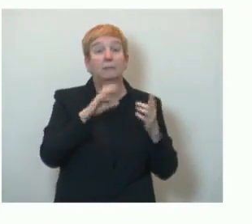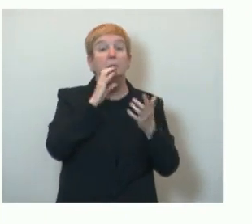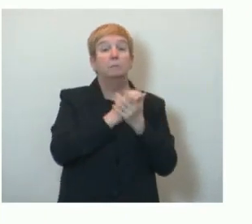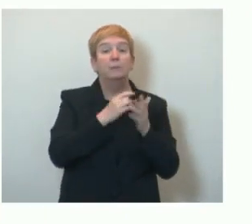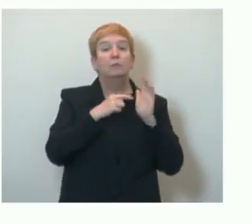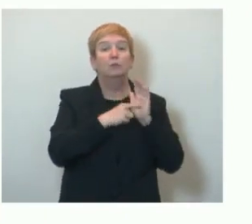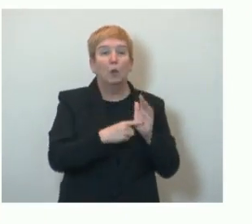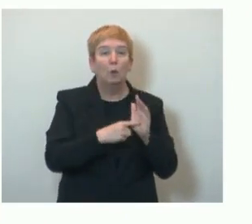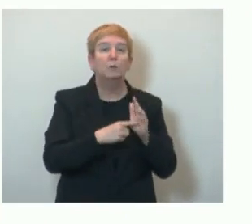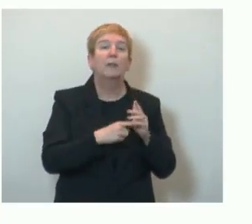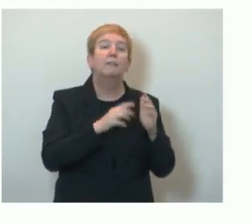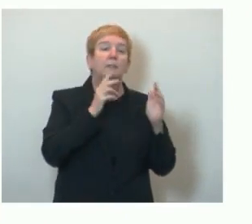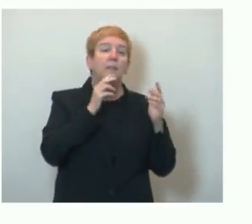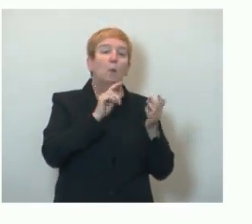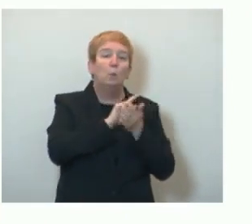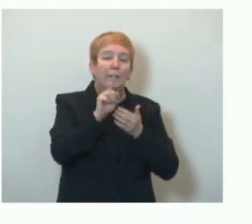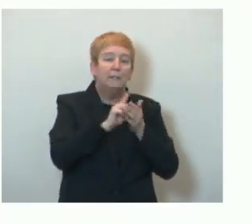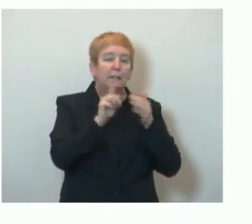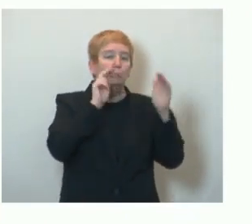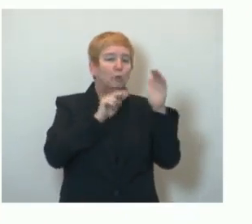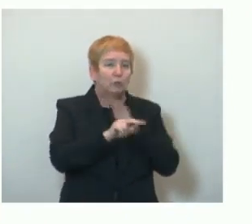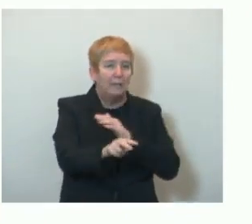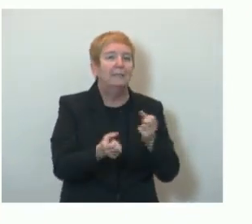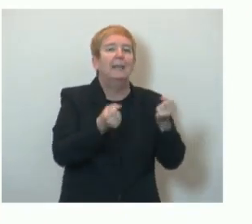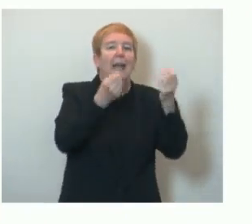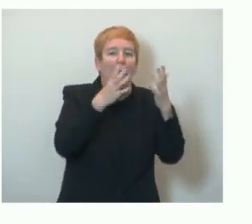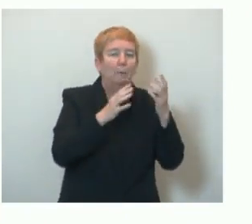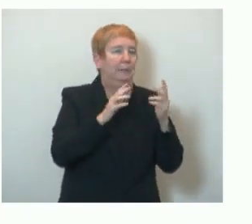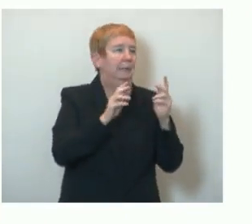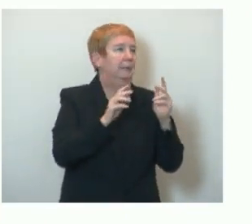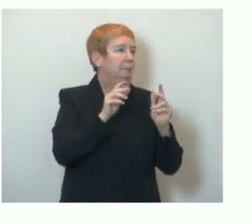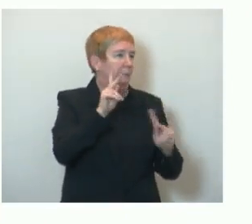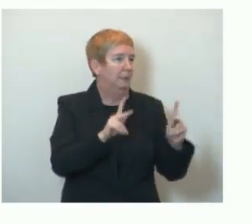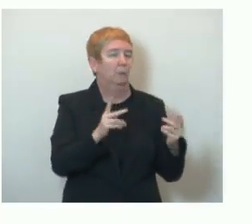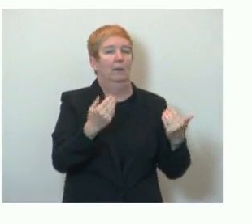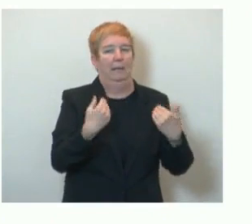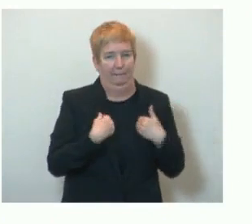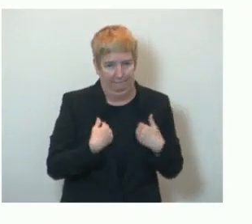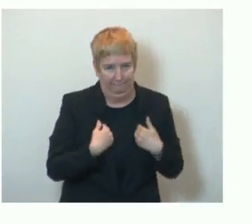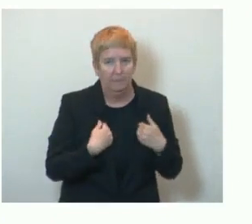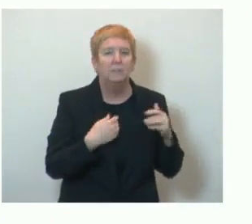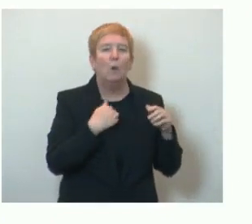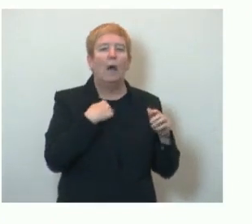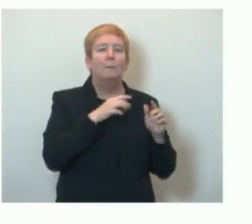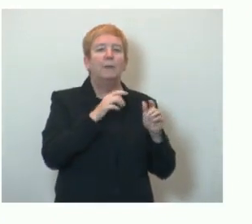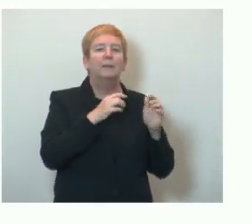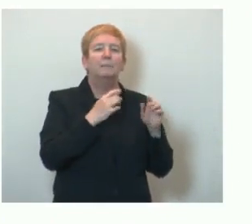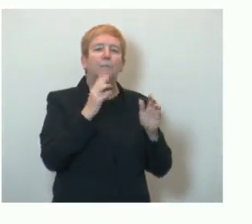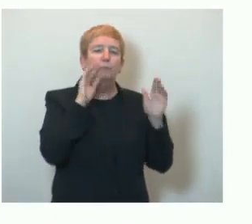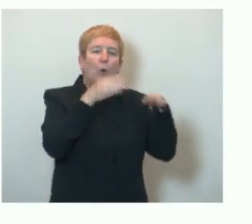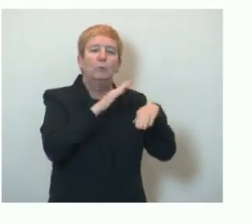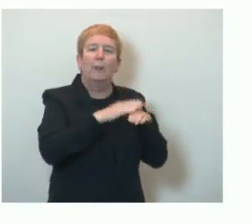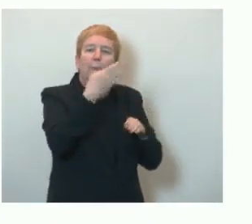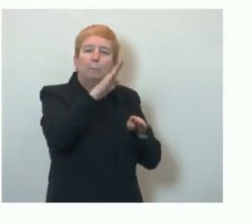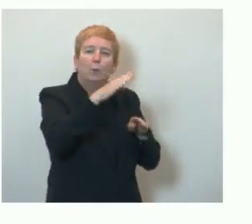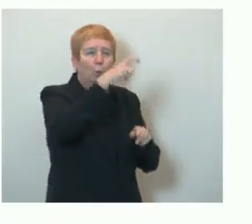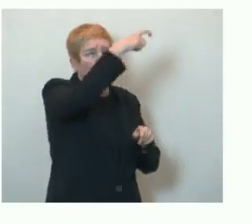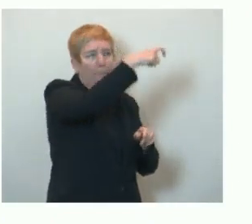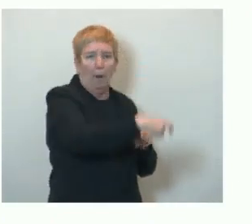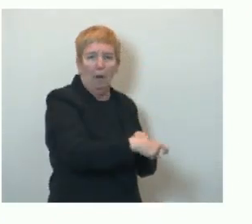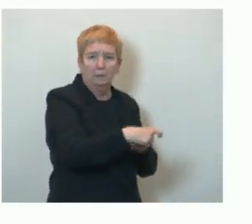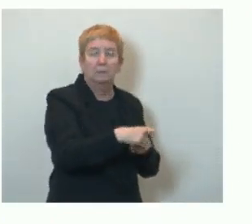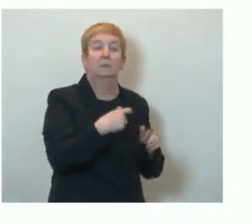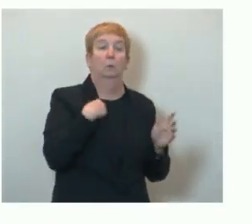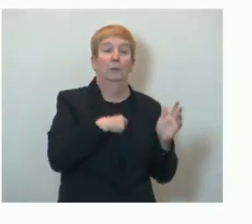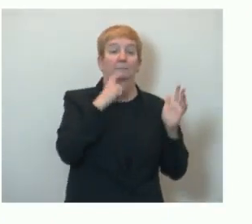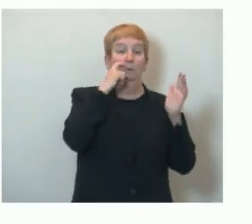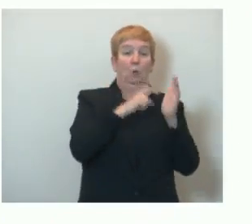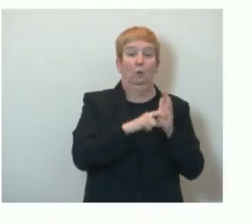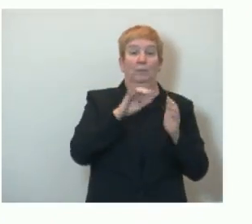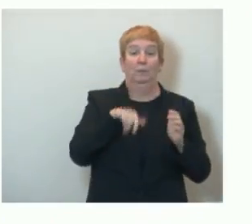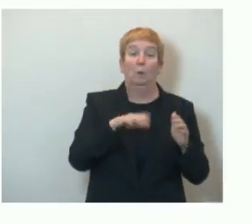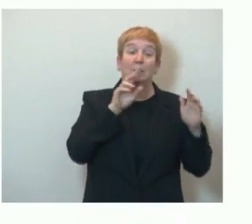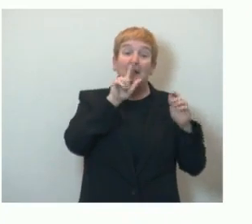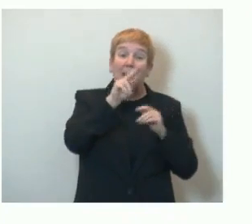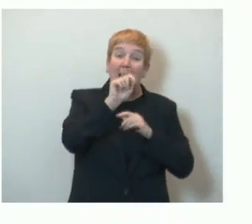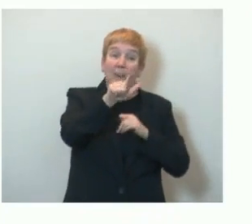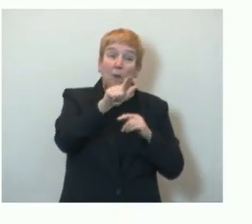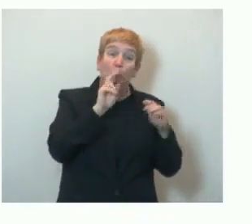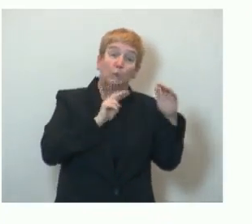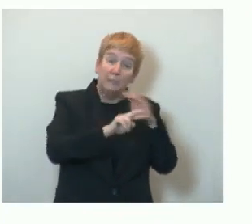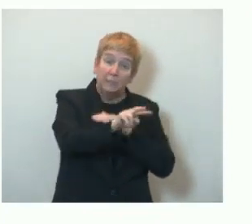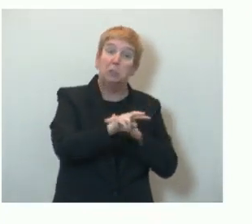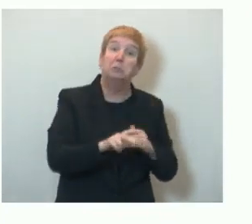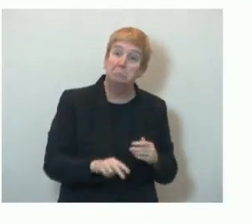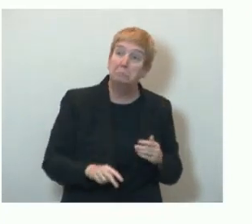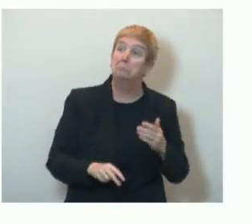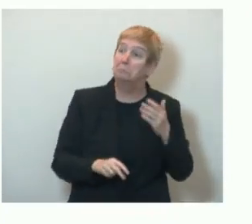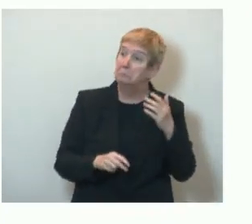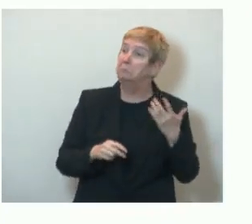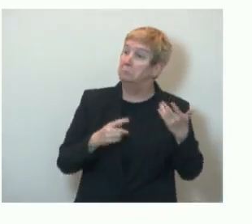THIS IS A THERE’S A LOT OF NUMBERS ON THIS TABLE, BUT BASICALLY WHAT IT SHOWS IS THE WEEKLY PROJECTED NUMBER OF CASES, AND I’M GOING TO FOCUS ON THE MIDDLE COLUMN WITH A BOX